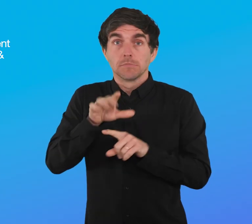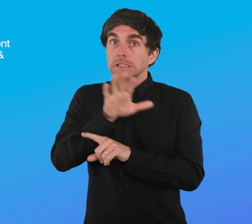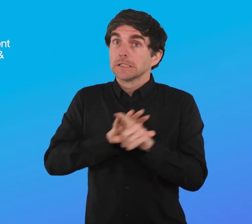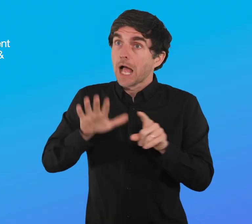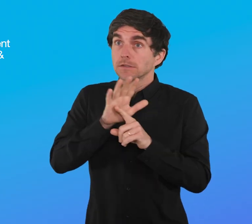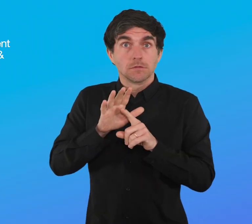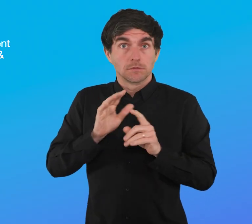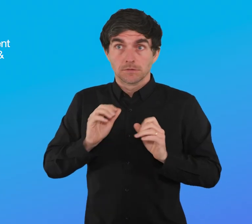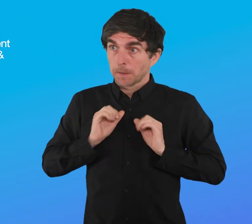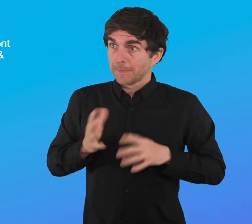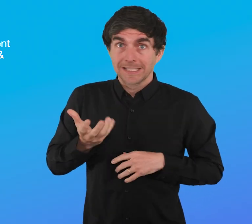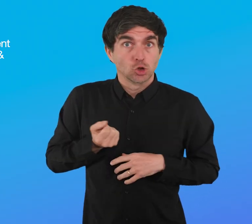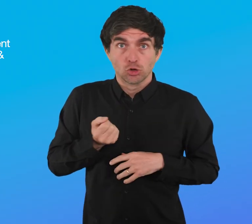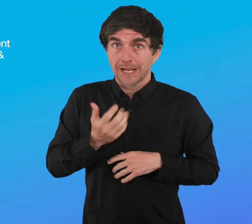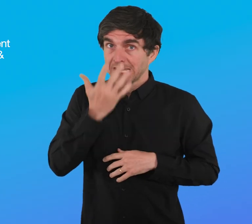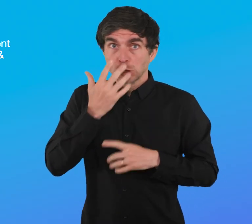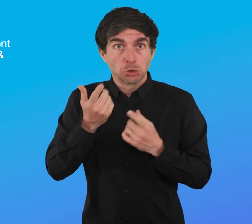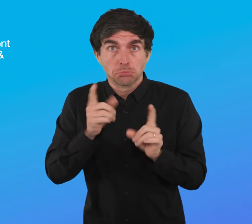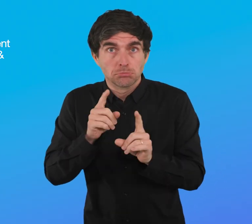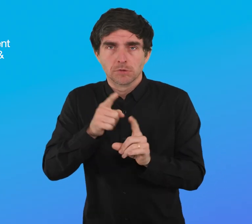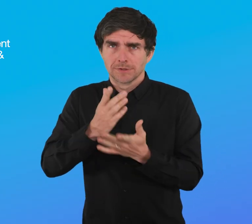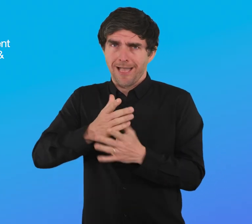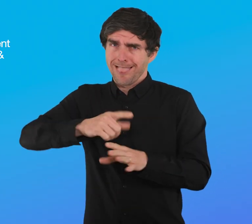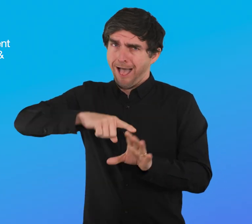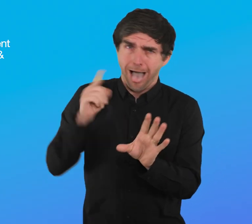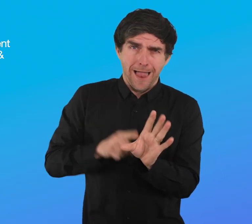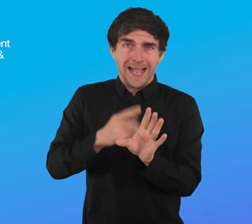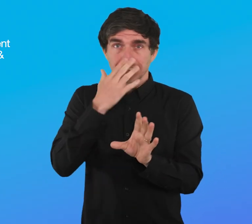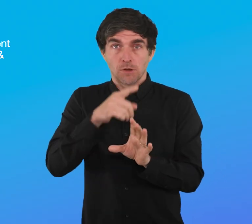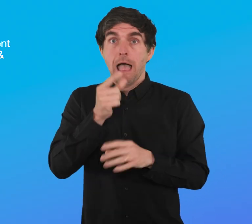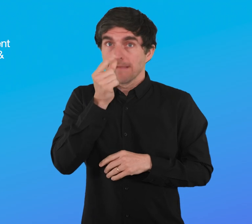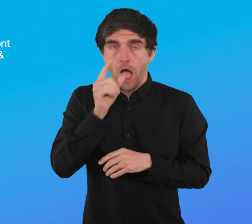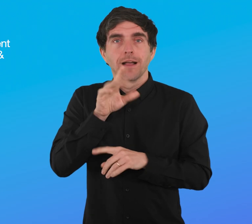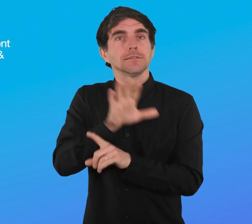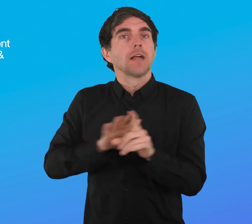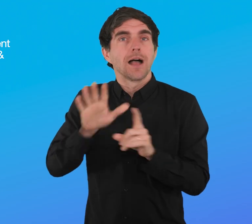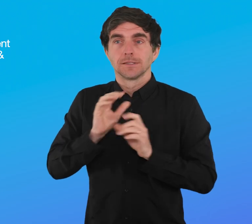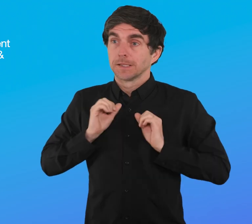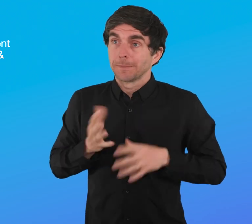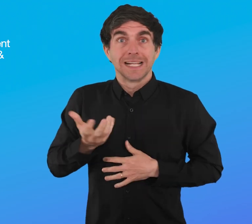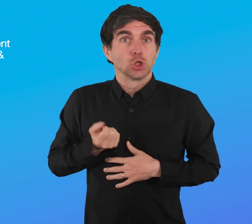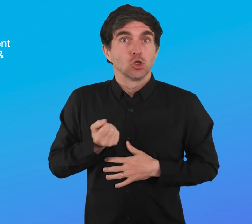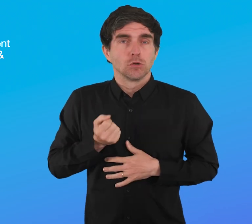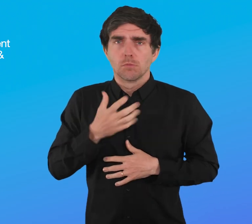Your State Pension age is the youngest age you can get State Pension.